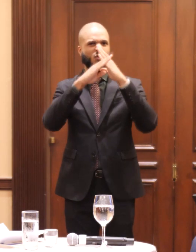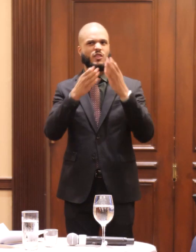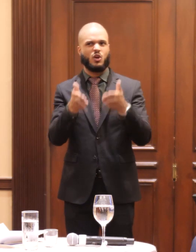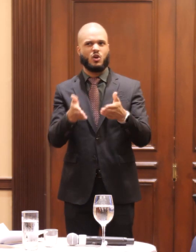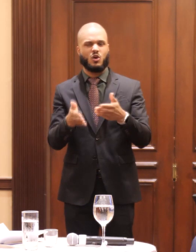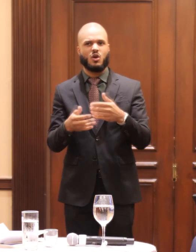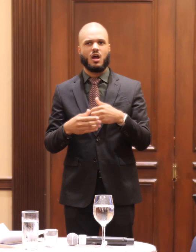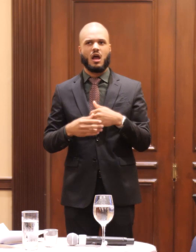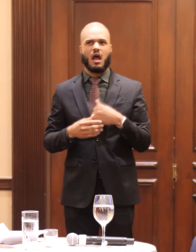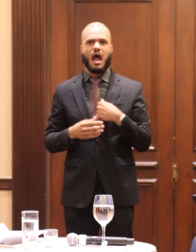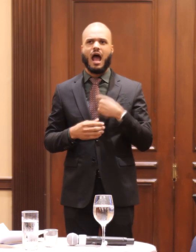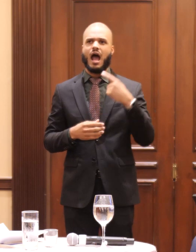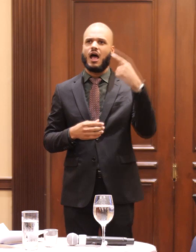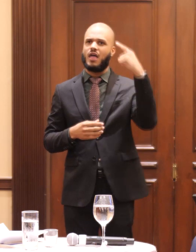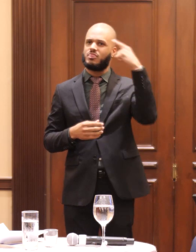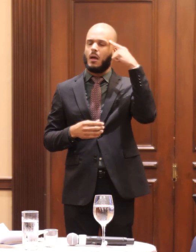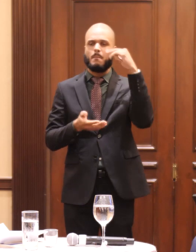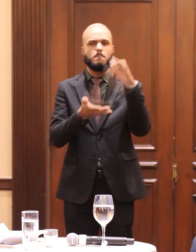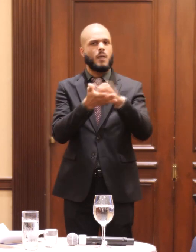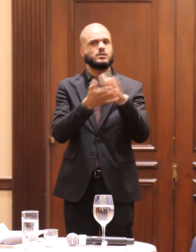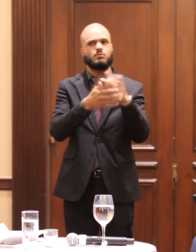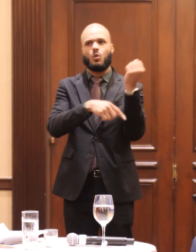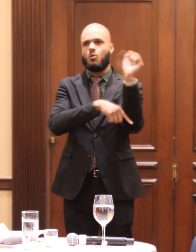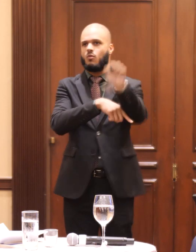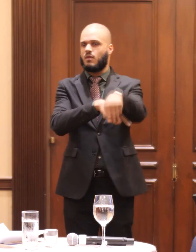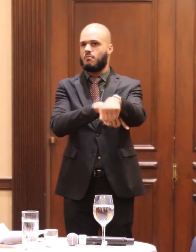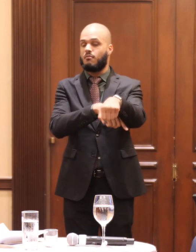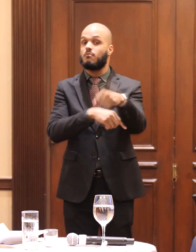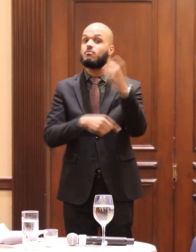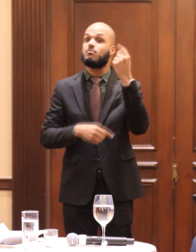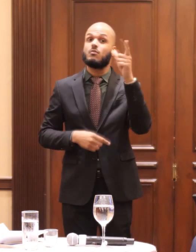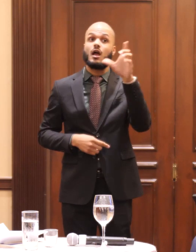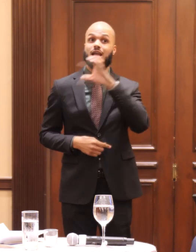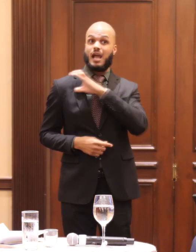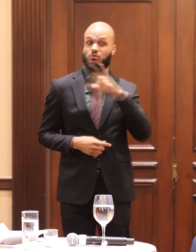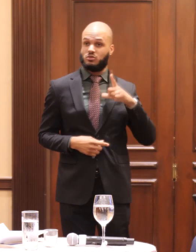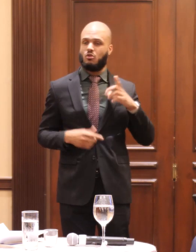was going to be insurmountable which was that the council had already hired an